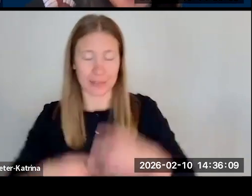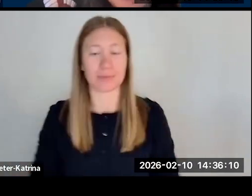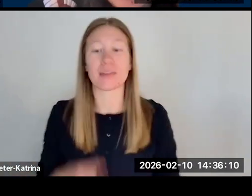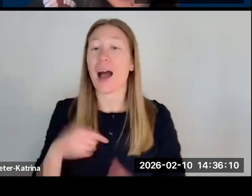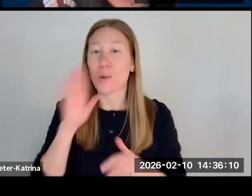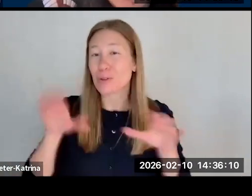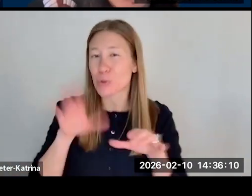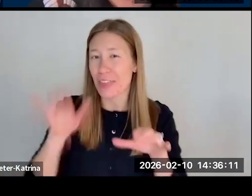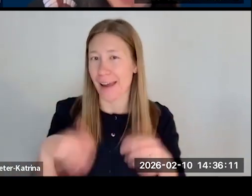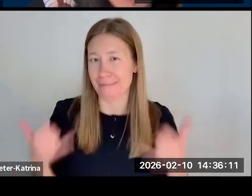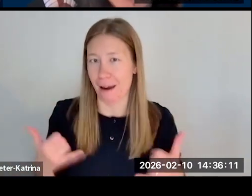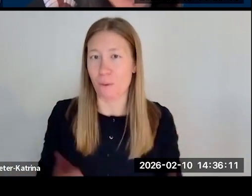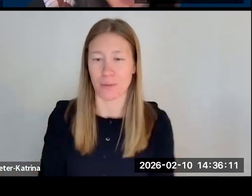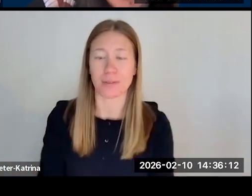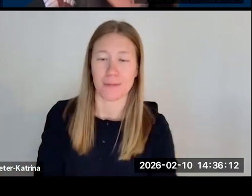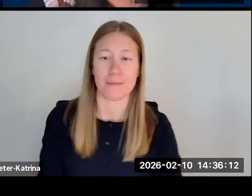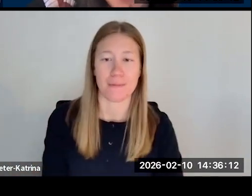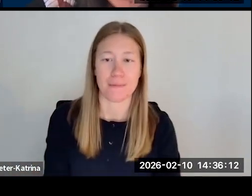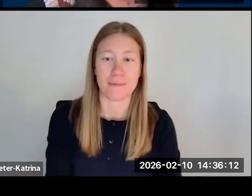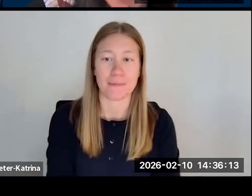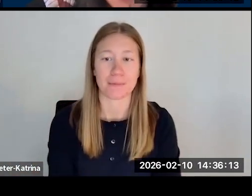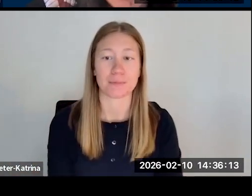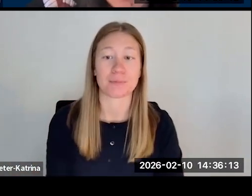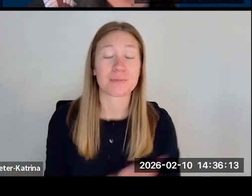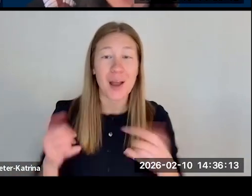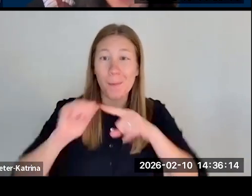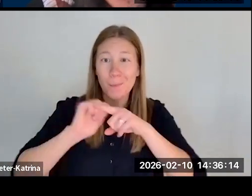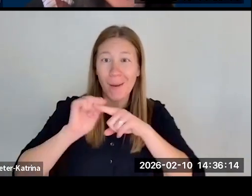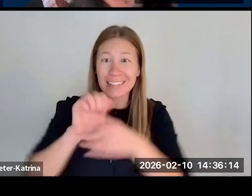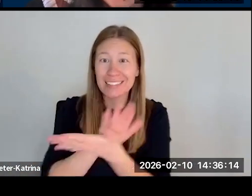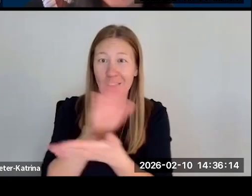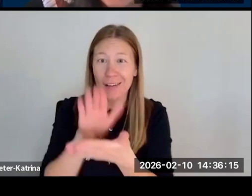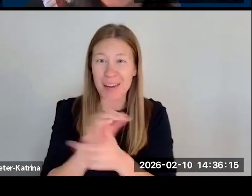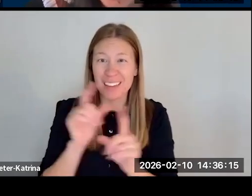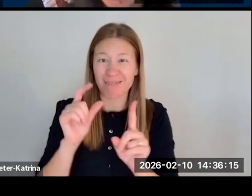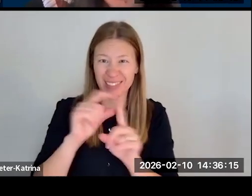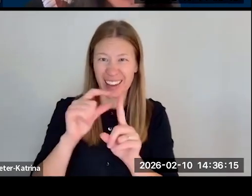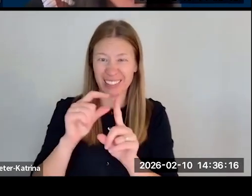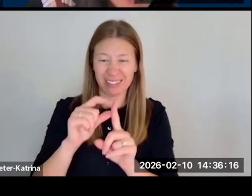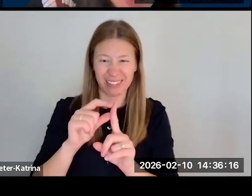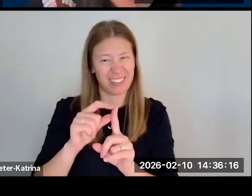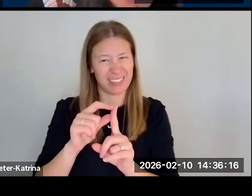Now this practice doc document text is kind of difficult for me to read.